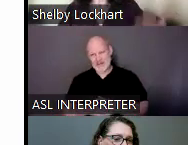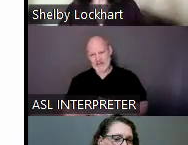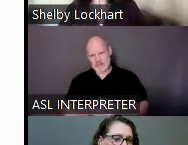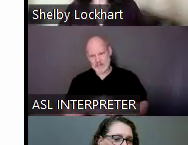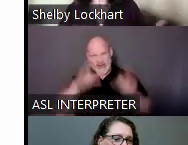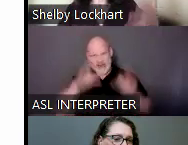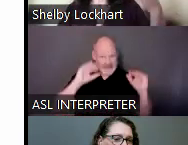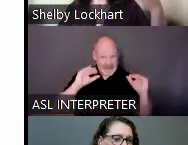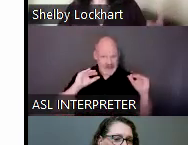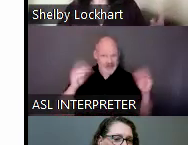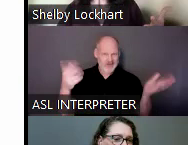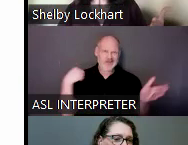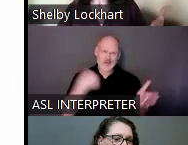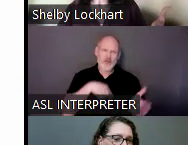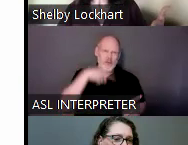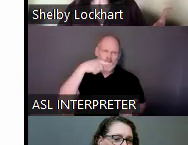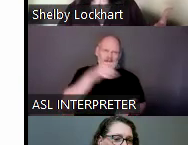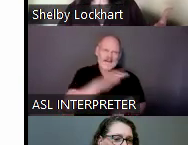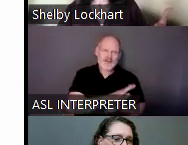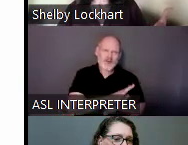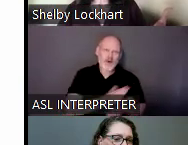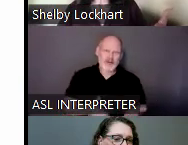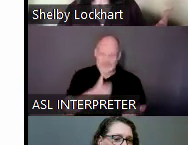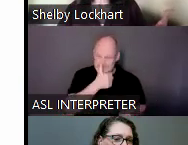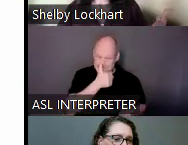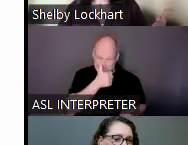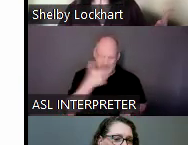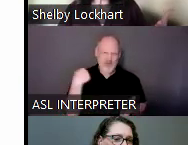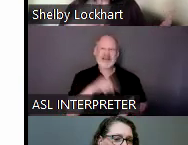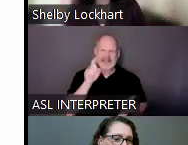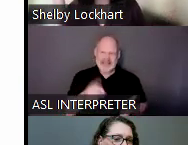here's some kind of Baseline things that we have to have in place, but again, we want